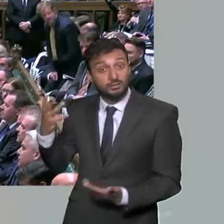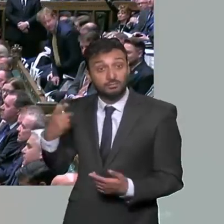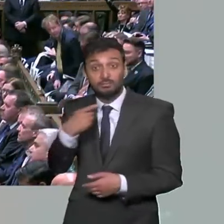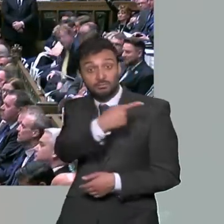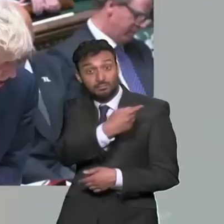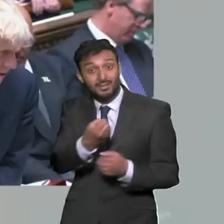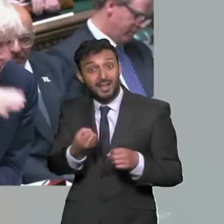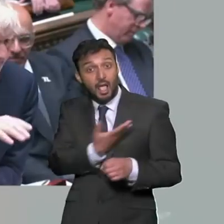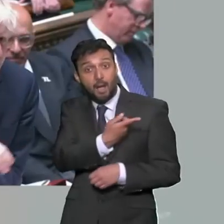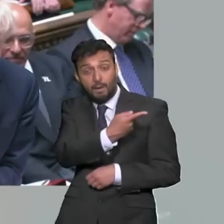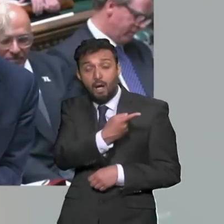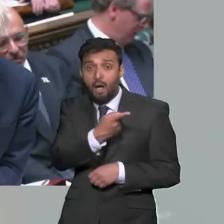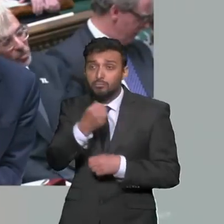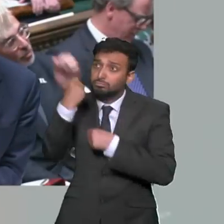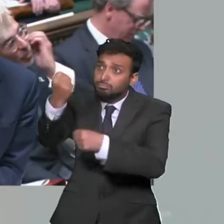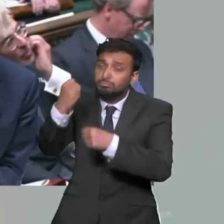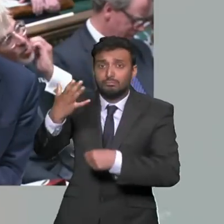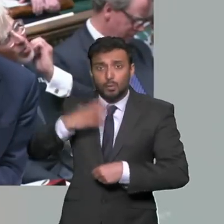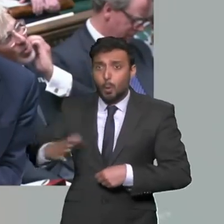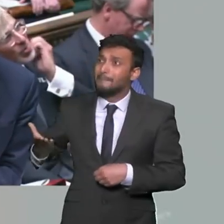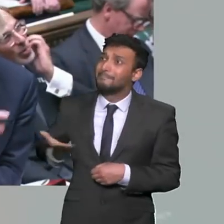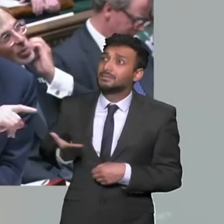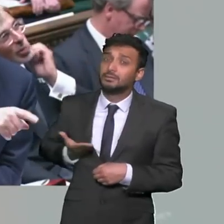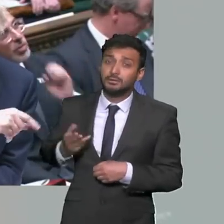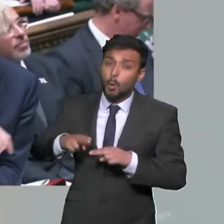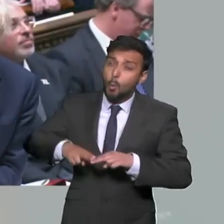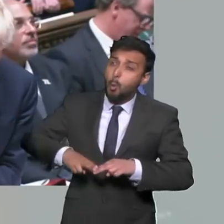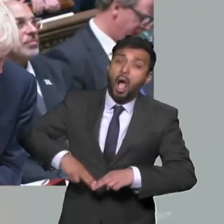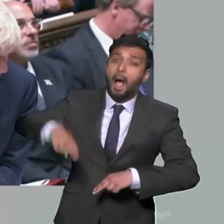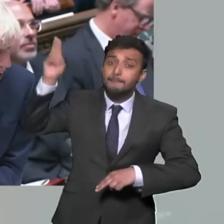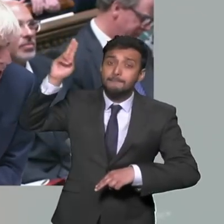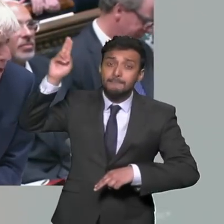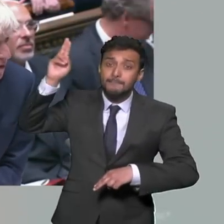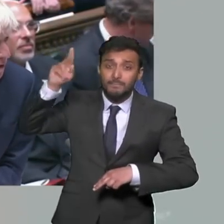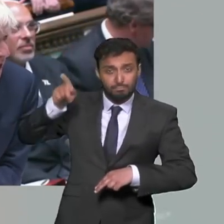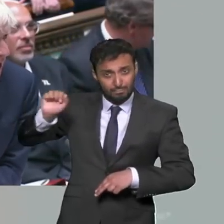business to the highest level this country has ever seen; that was the Leader of the